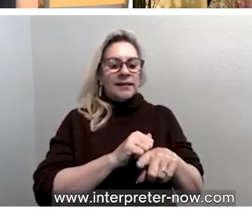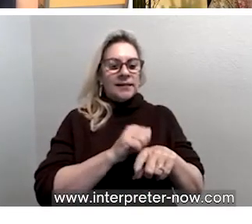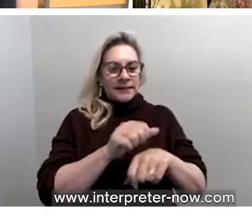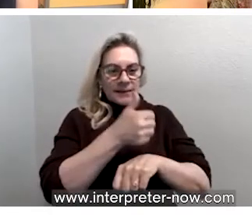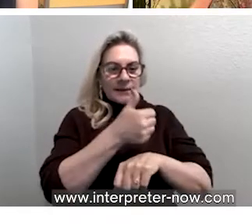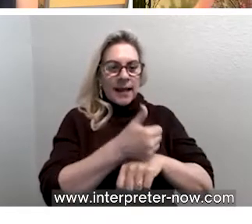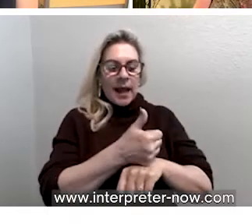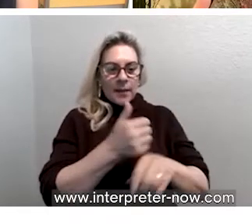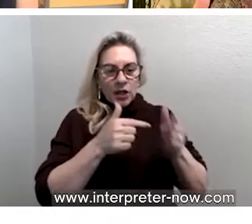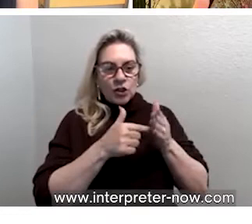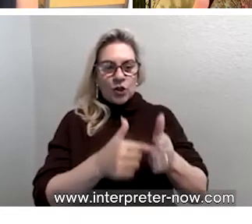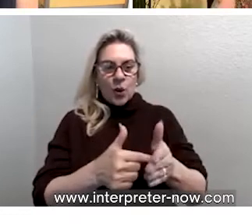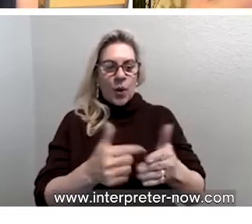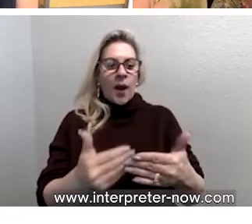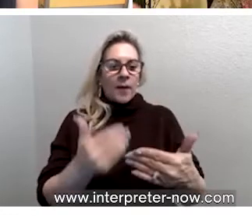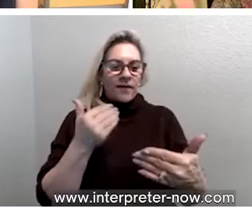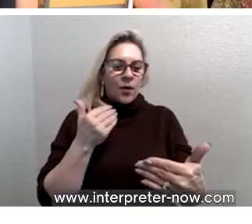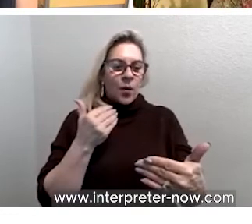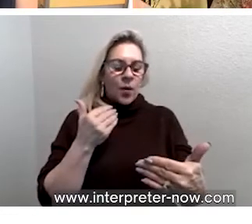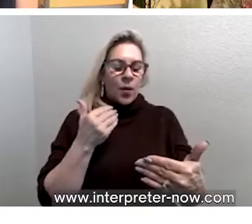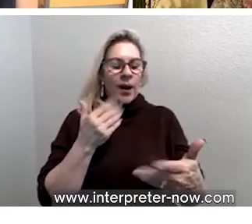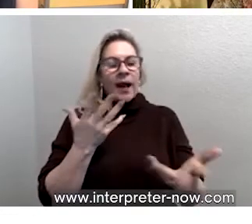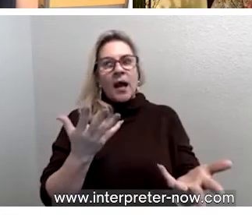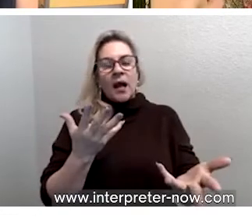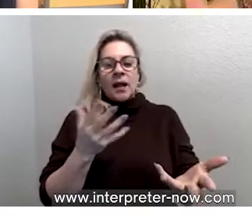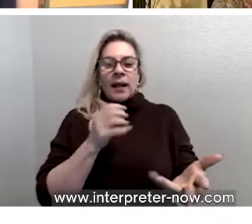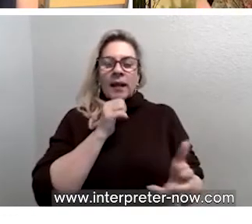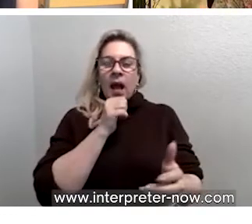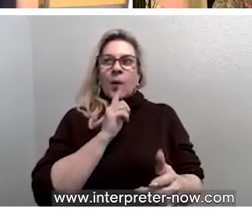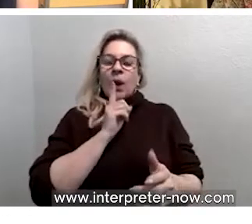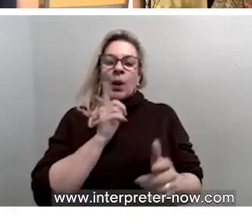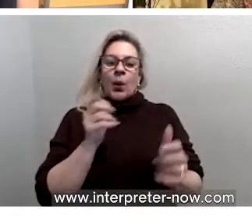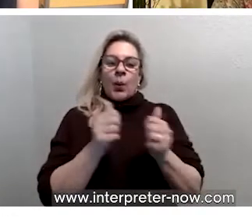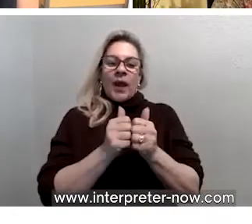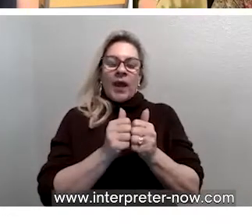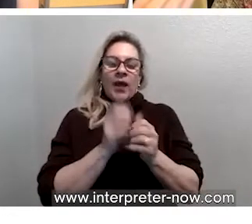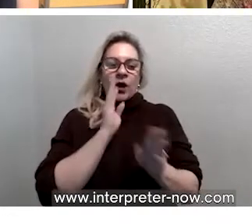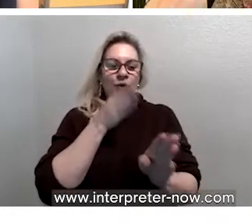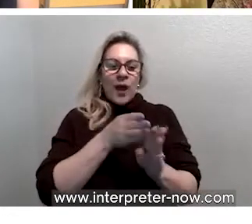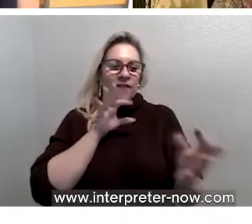before or not necessarily with direct feedback that this is wanted because there isn't a